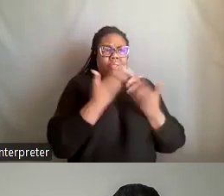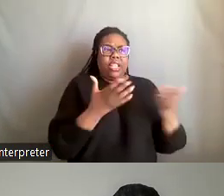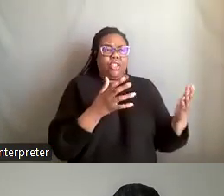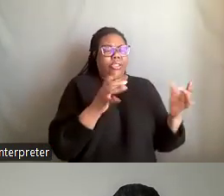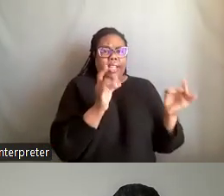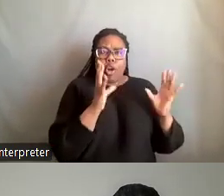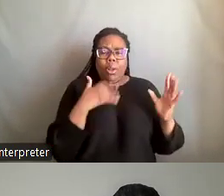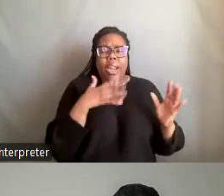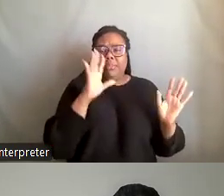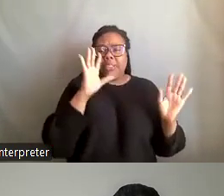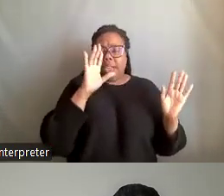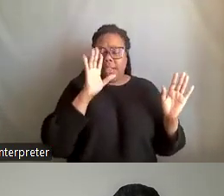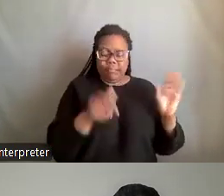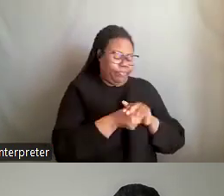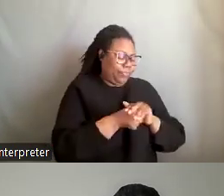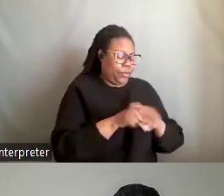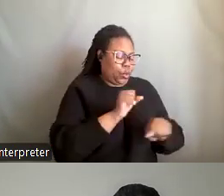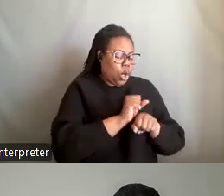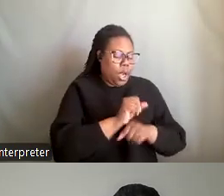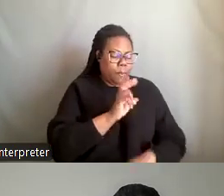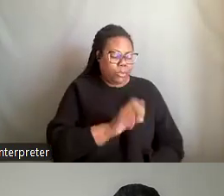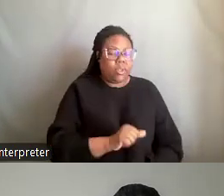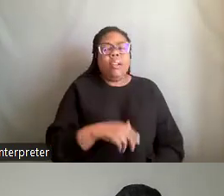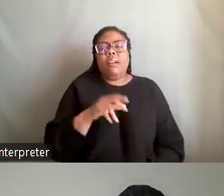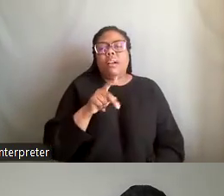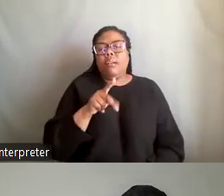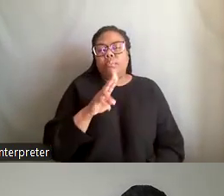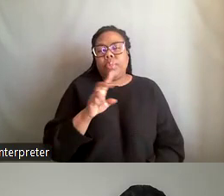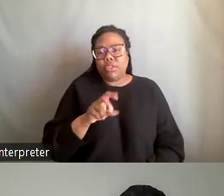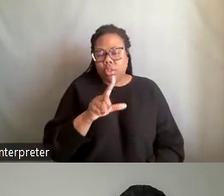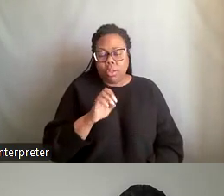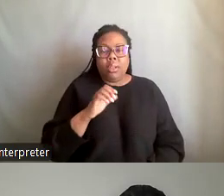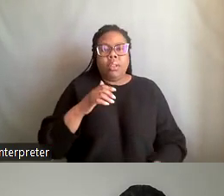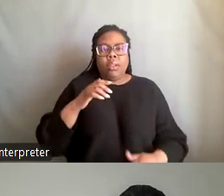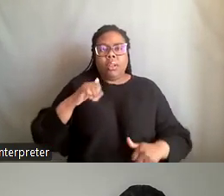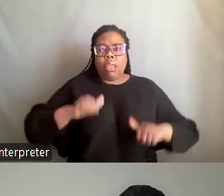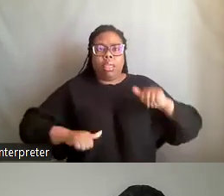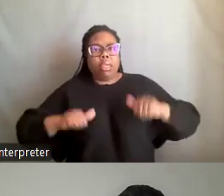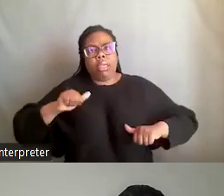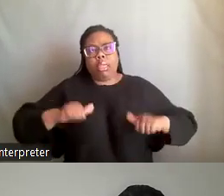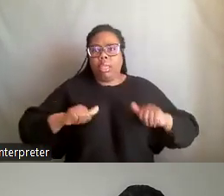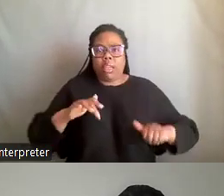things are terrible, and I'm just going to go and work on a puzzle because that's my happy place, right?